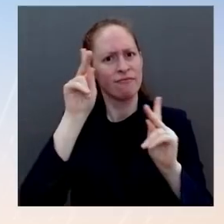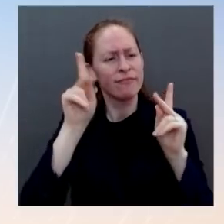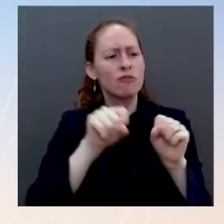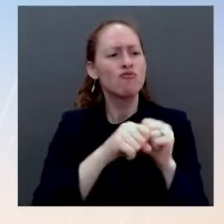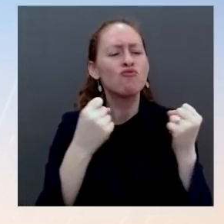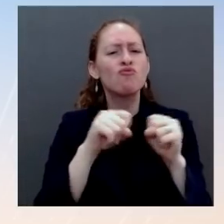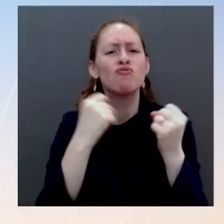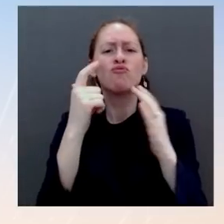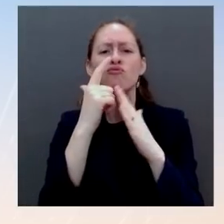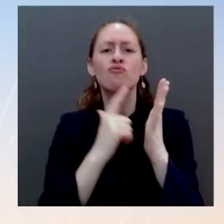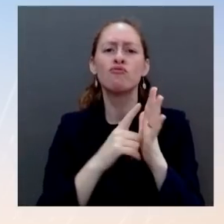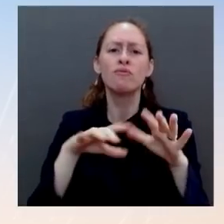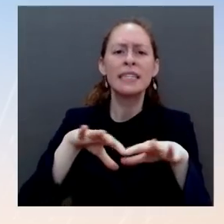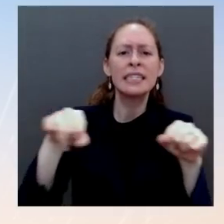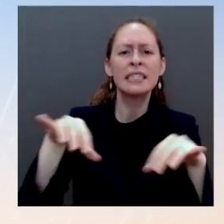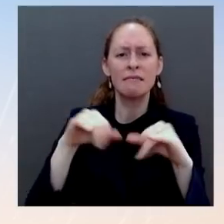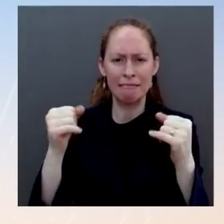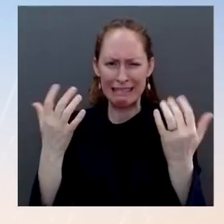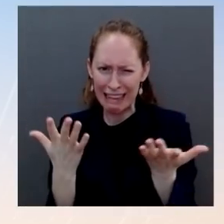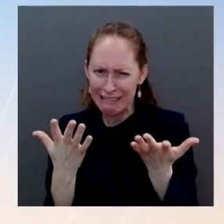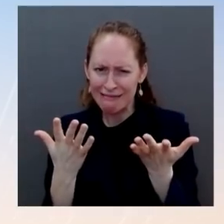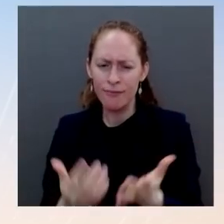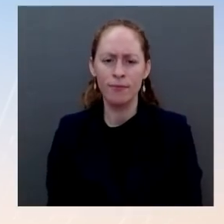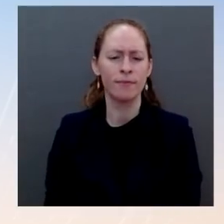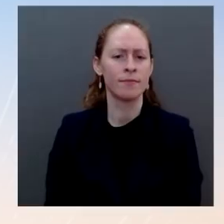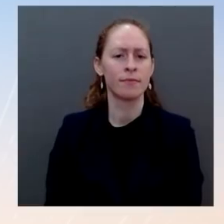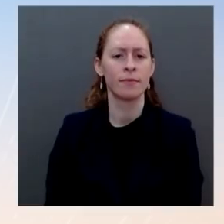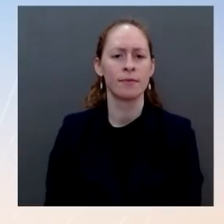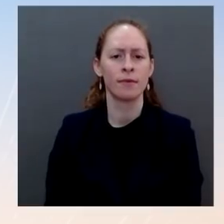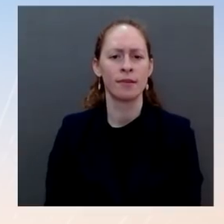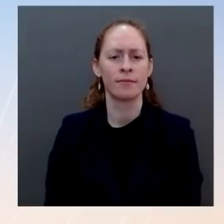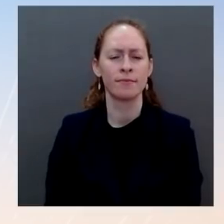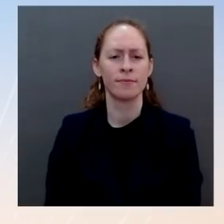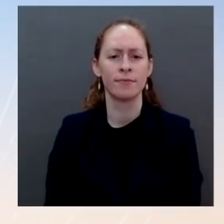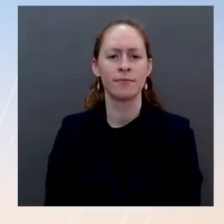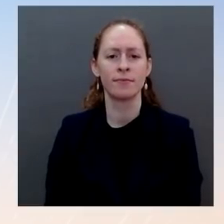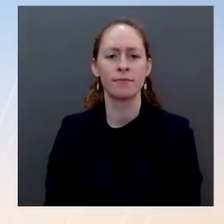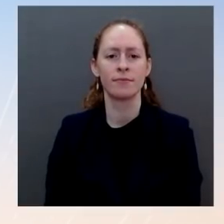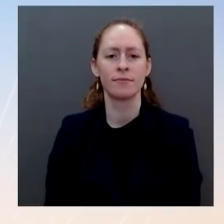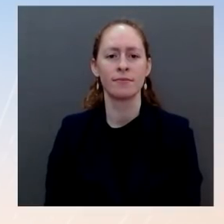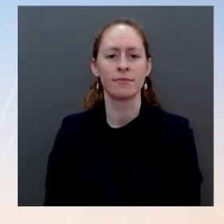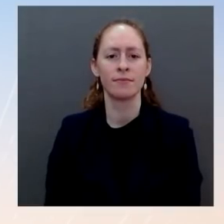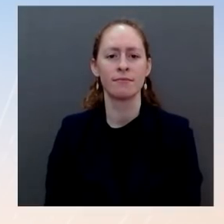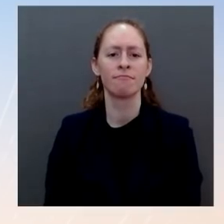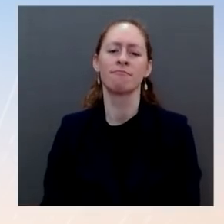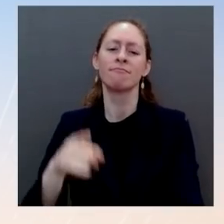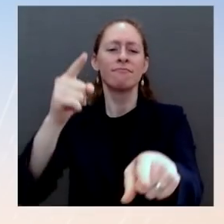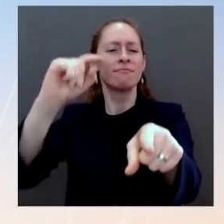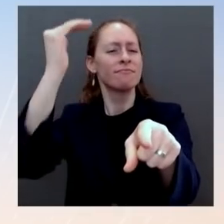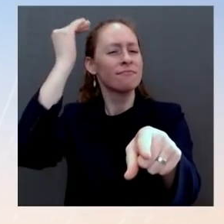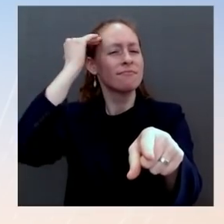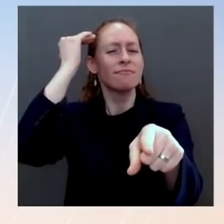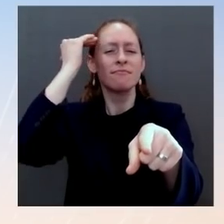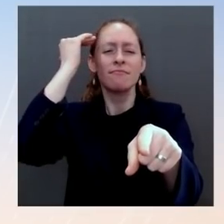and also our concerns we have about the retail thefts we have seen and the need for leaders and communities to crack down on that.